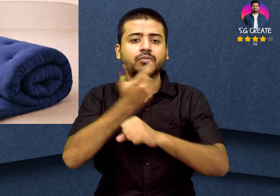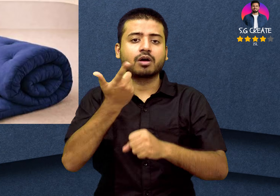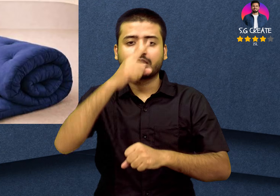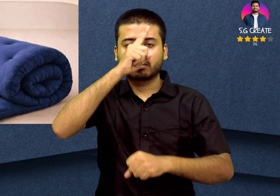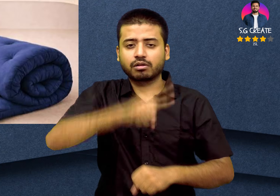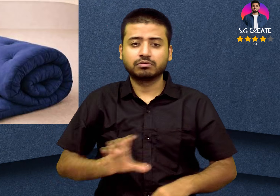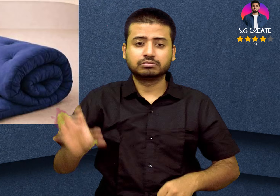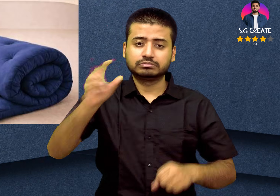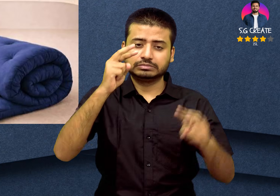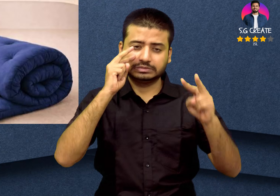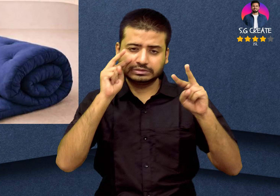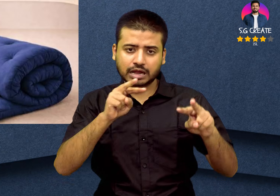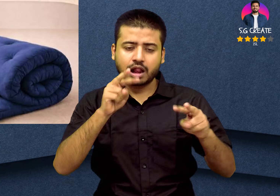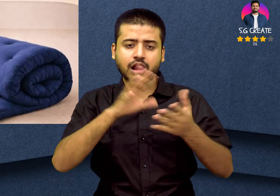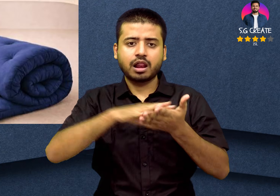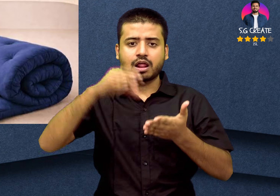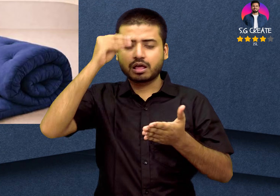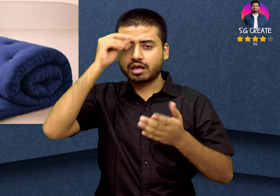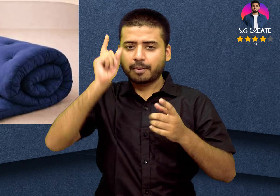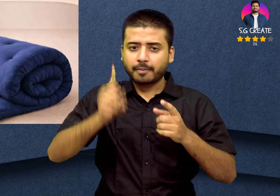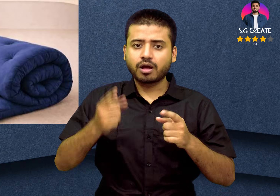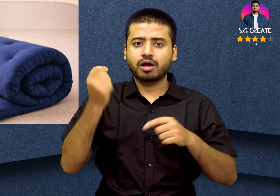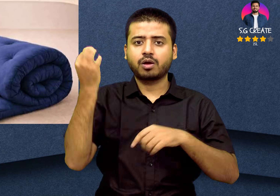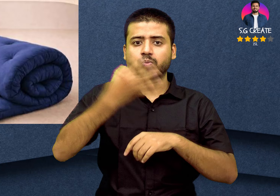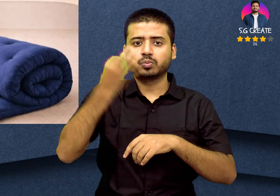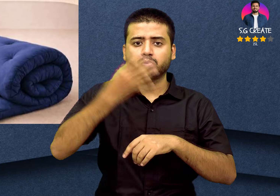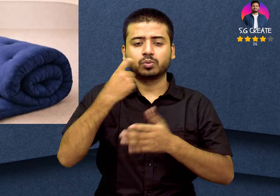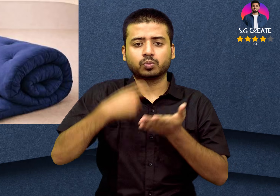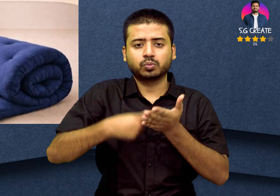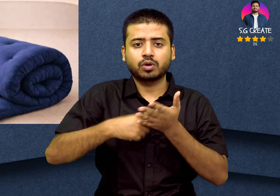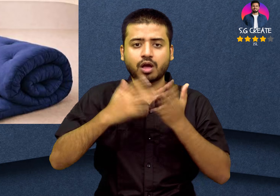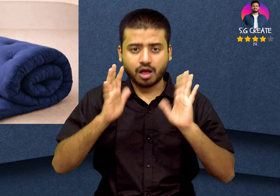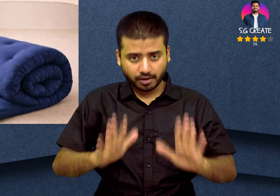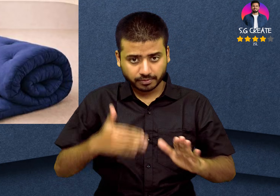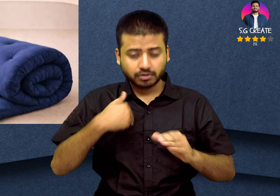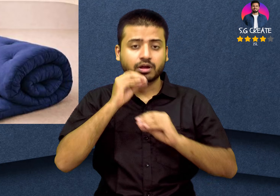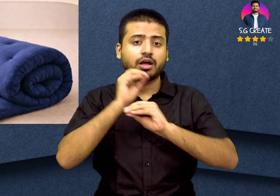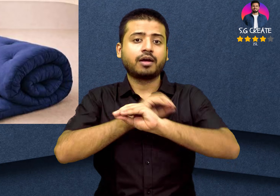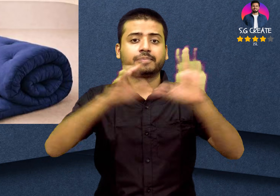shedding that occurs every single night. Expanding on your highly accurate points, let